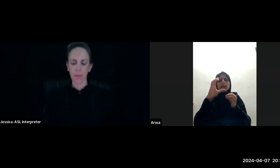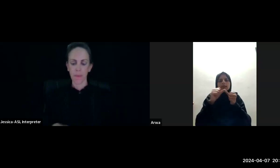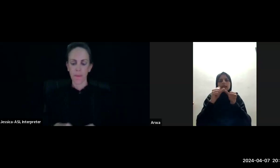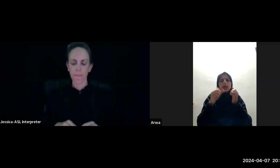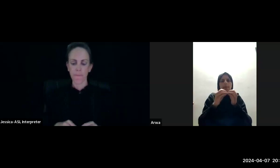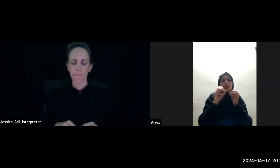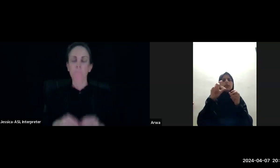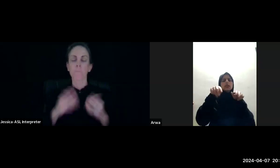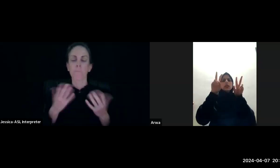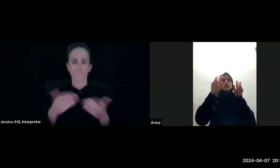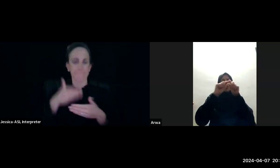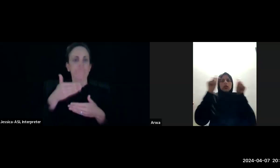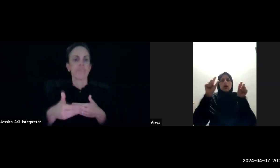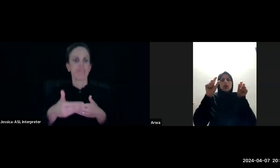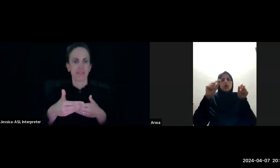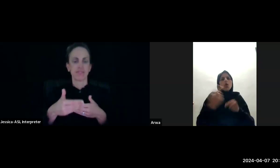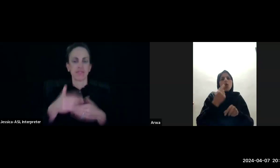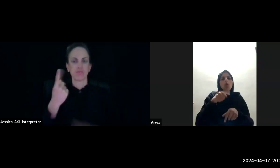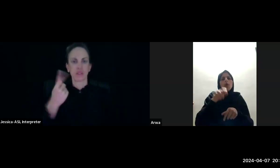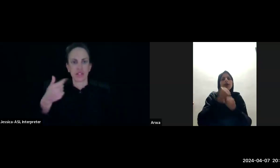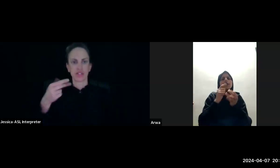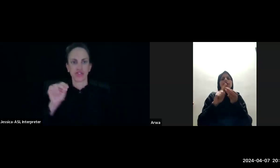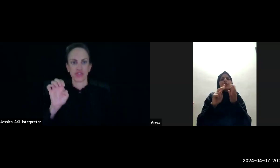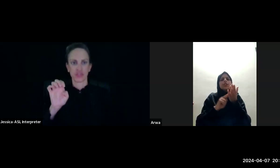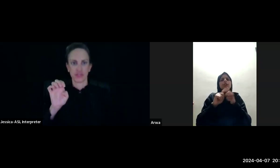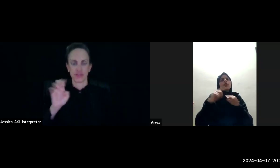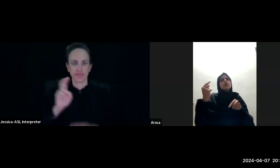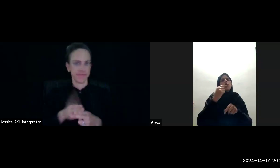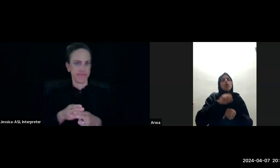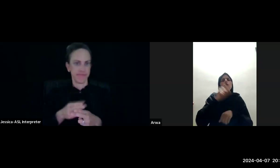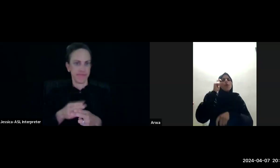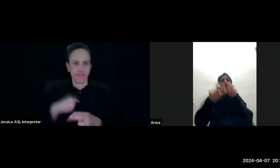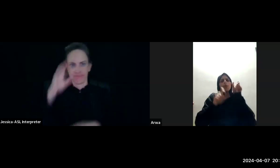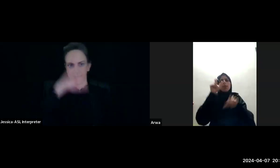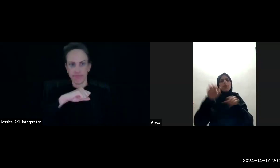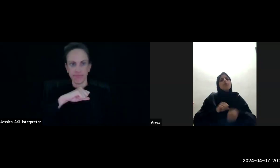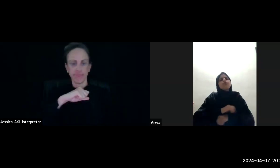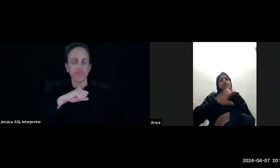the most common gene that causes Stargardt's disease across the world. and so it is in India